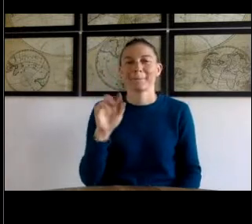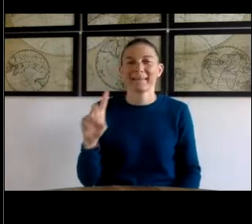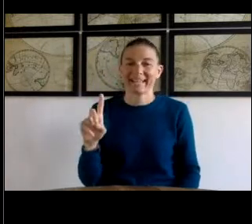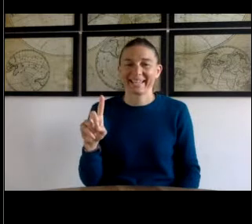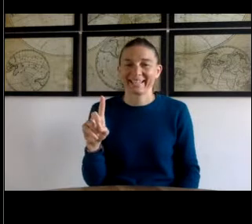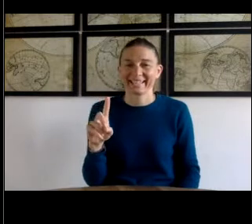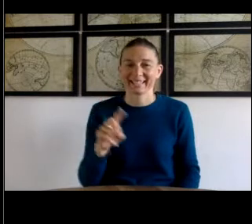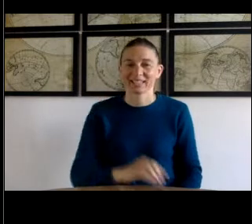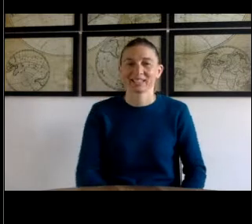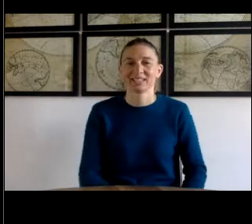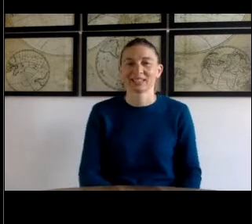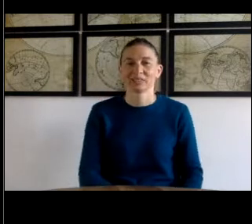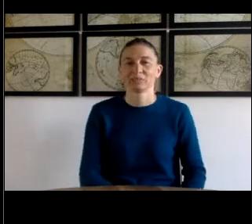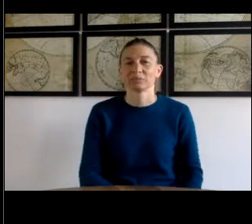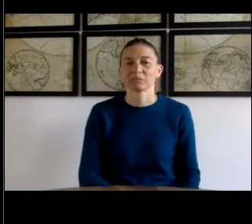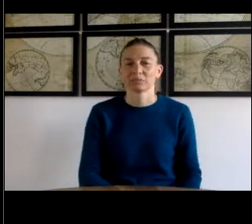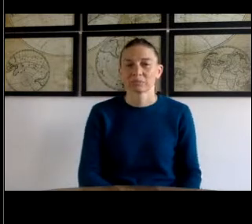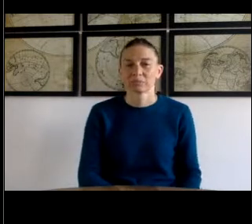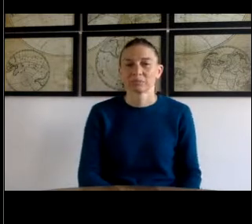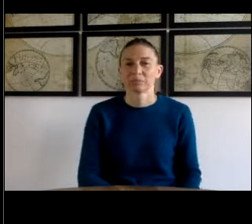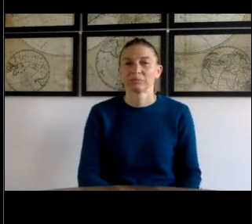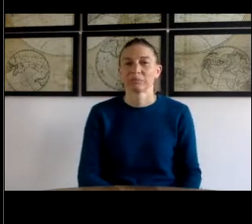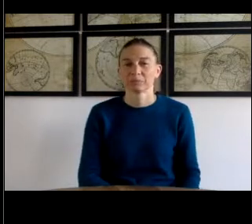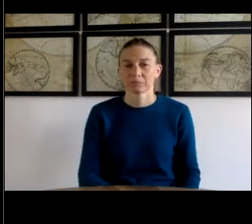If we go to the next slide, please.